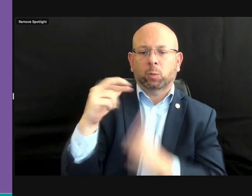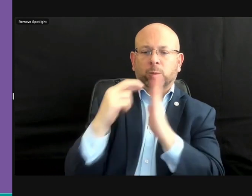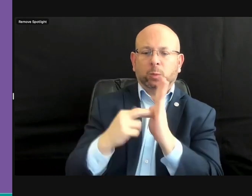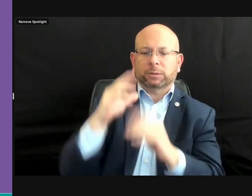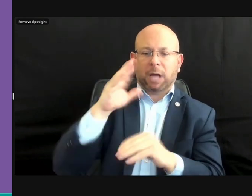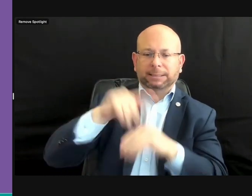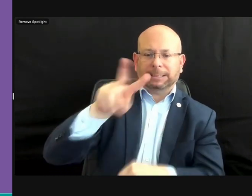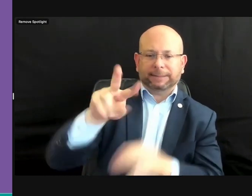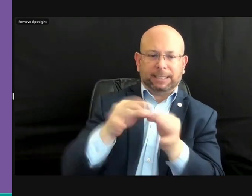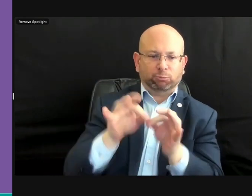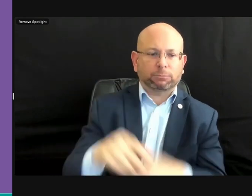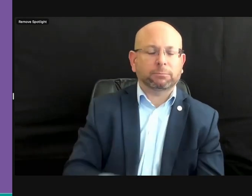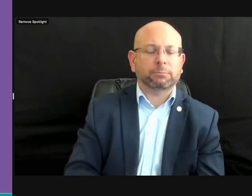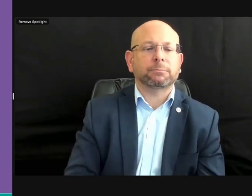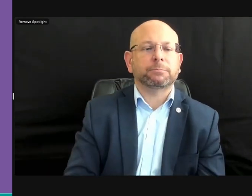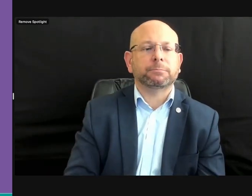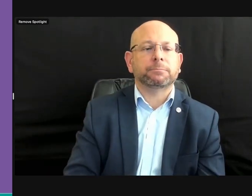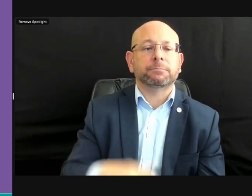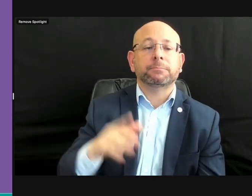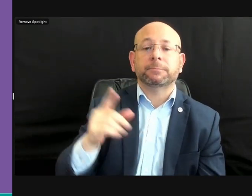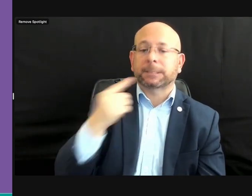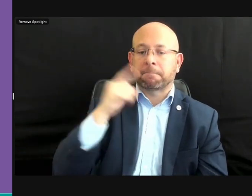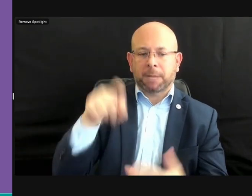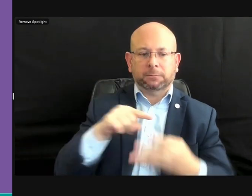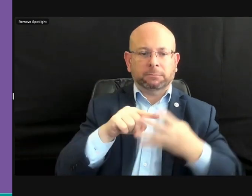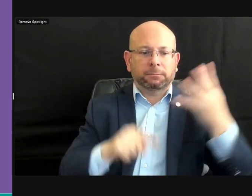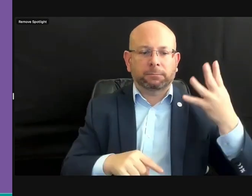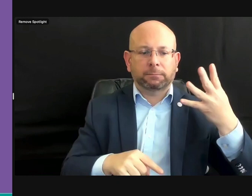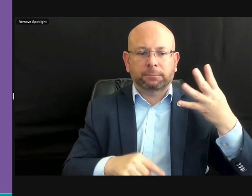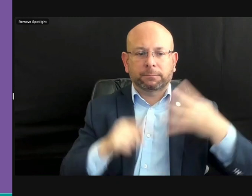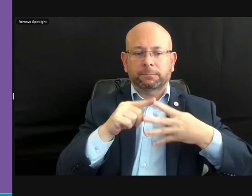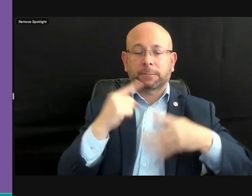for captions on television. They have four requirements.